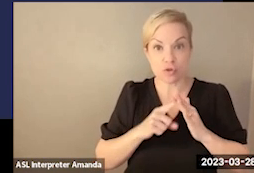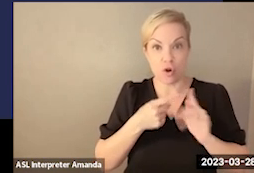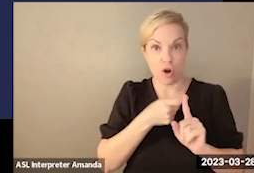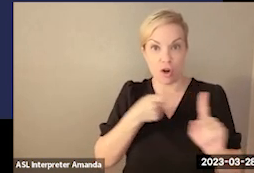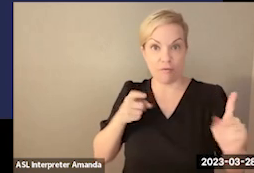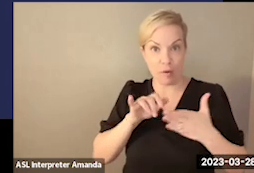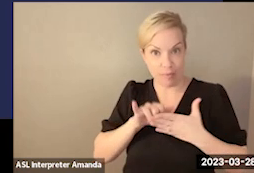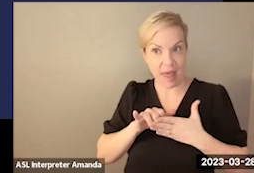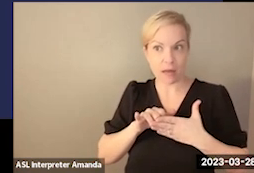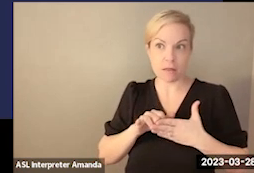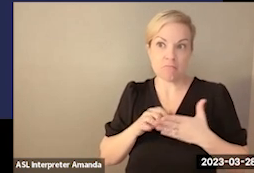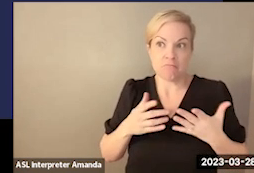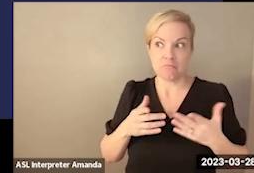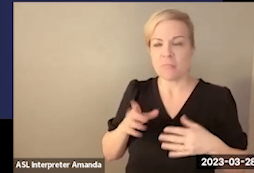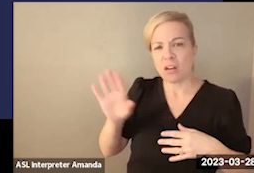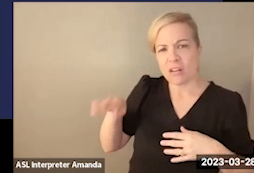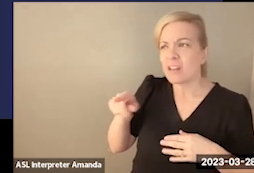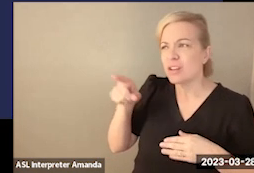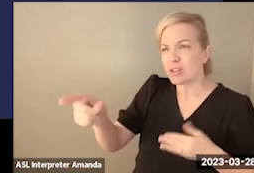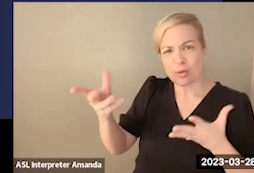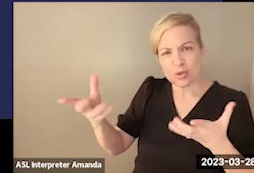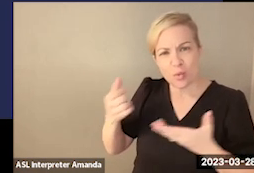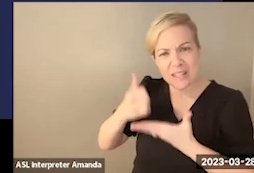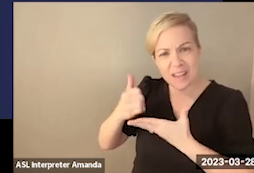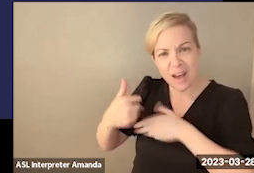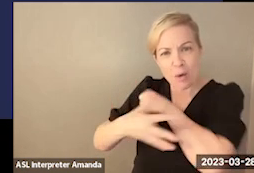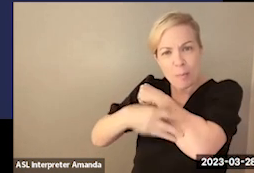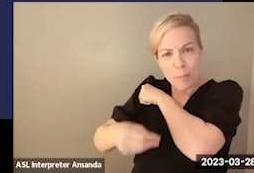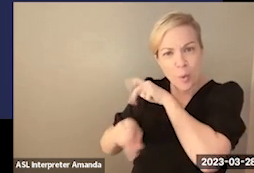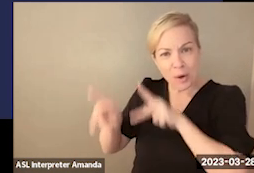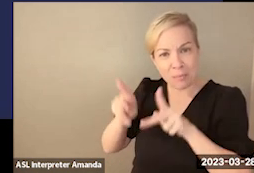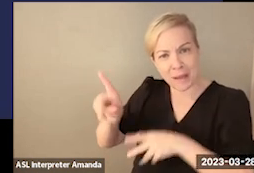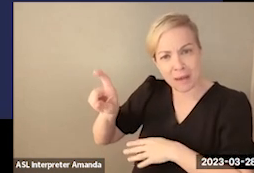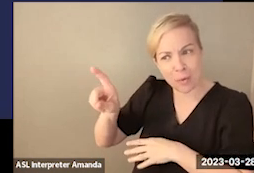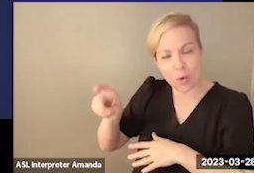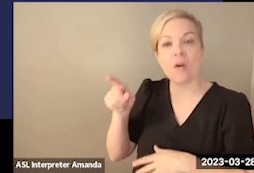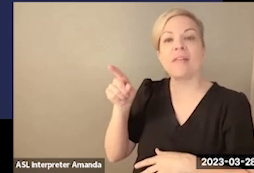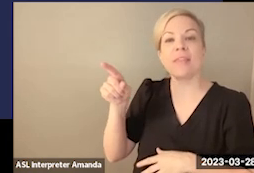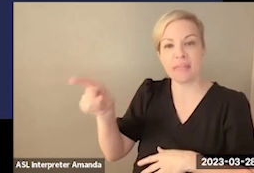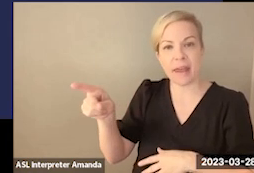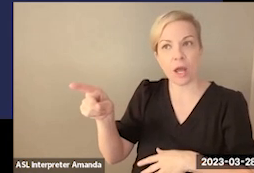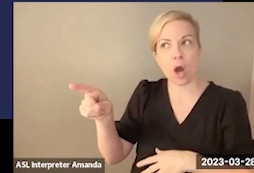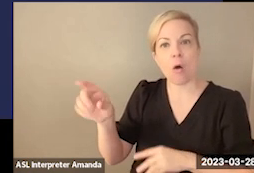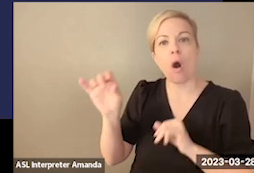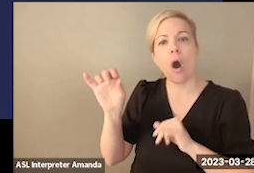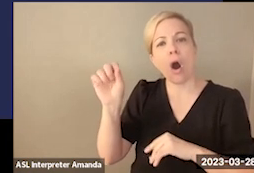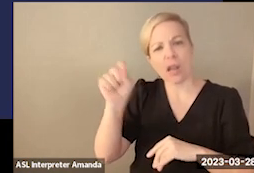Debbie Stine, Science & Technology Policy Academy: Well, you know, saying, oh, Don't, you want to help? People are poor, or whatever is, then it's it's a way to kind of bring them in to the conversation